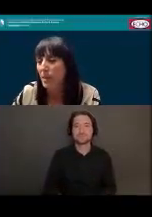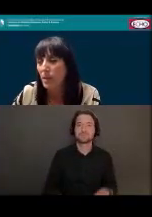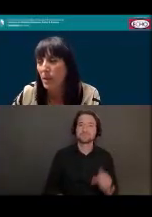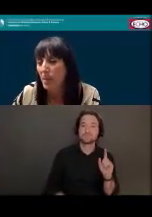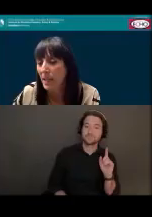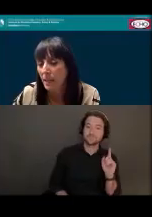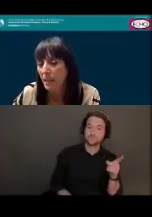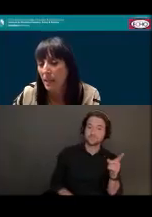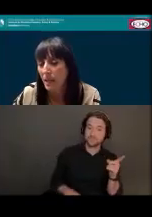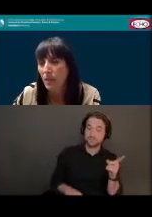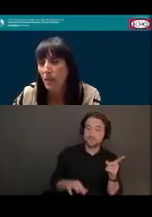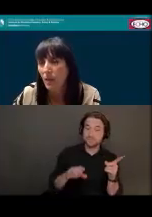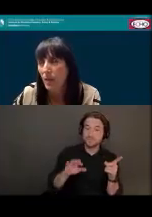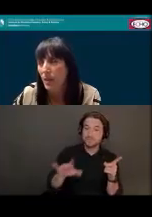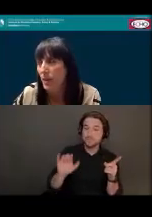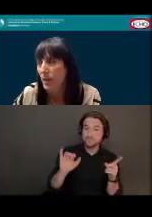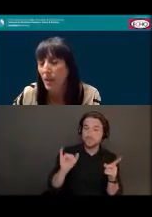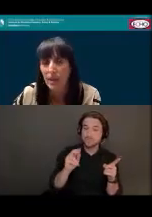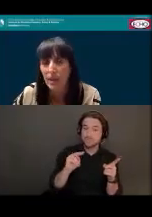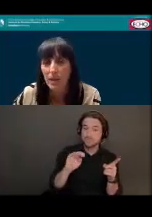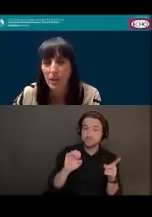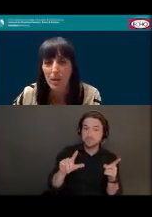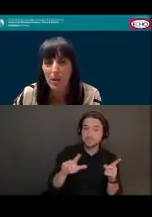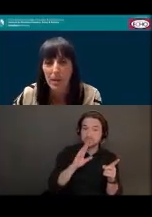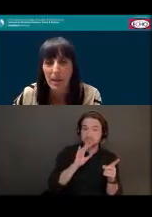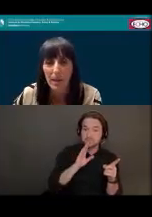the domains that you noticed during this social play? I.